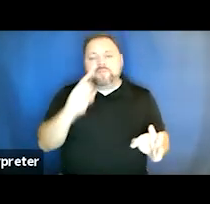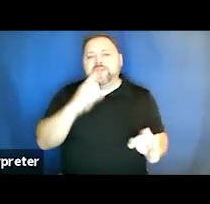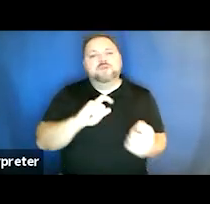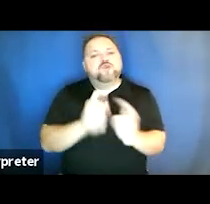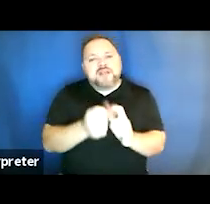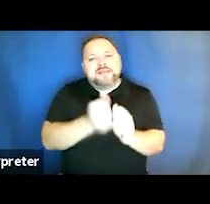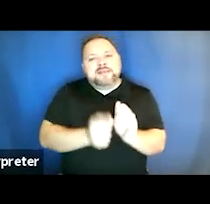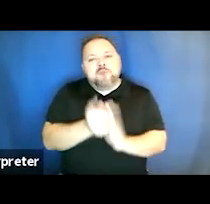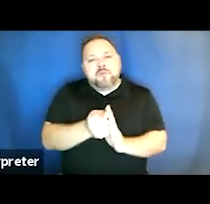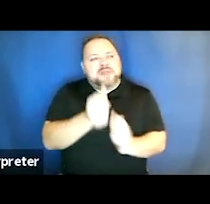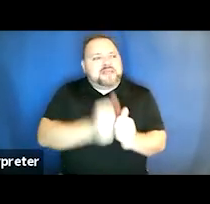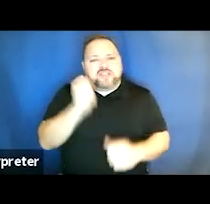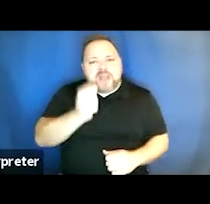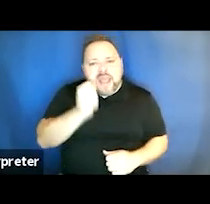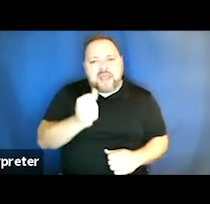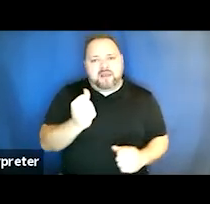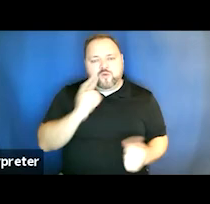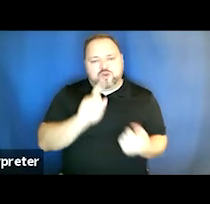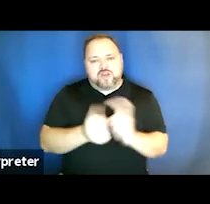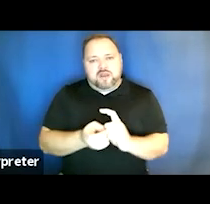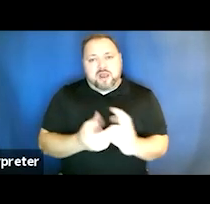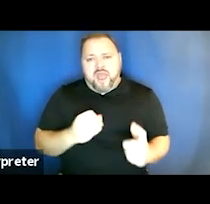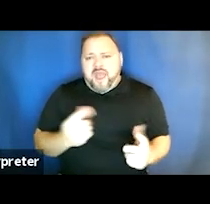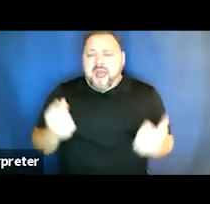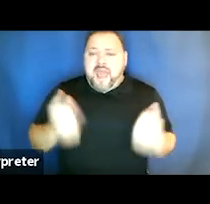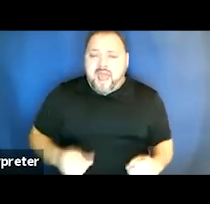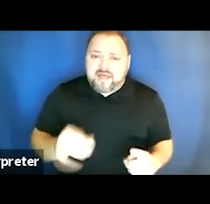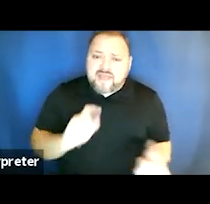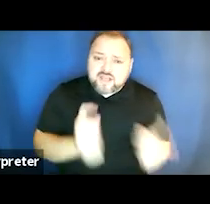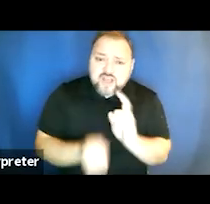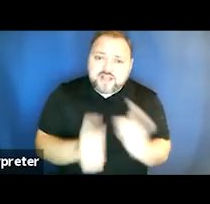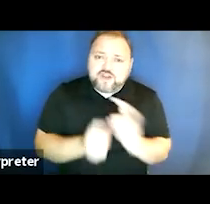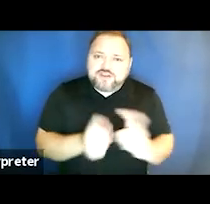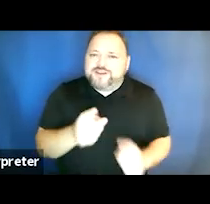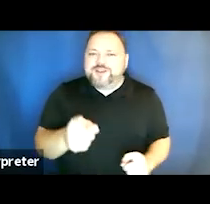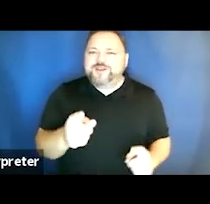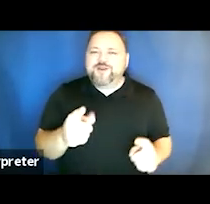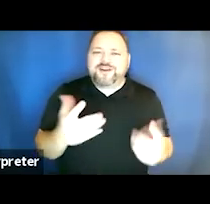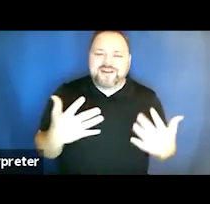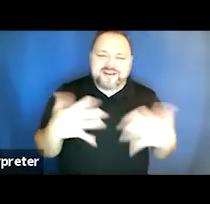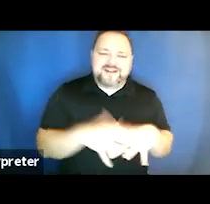and day-to-day, and as it changes, your intersectionality changes.